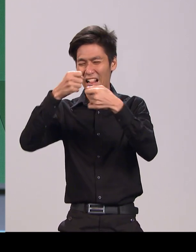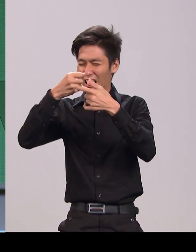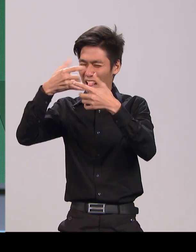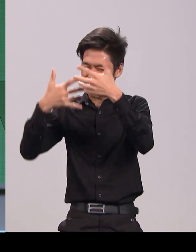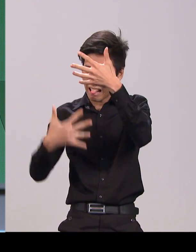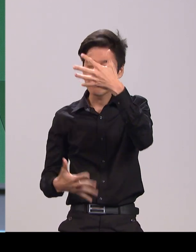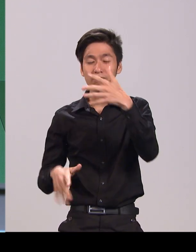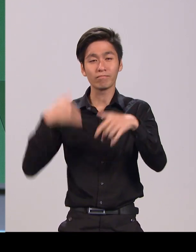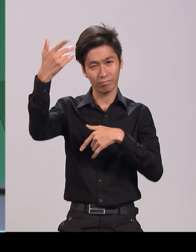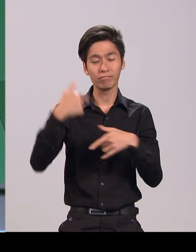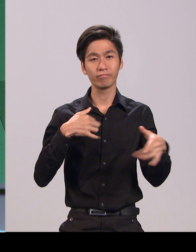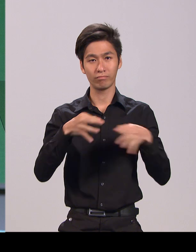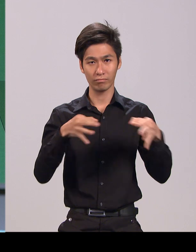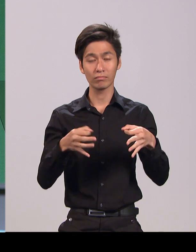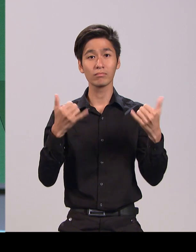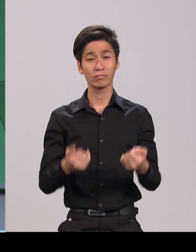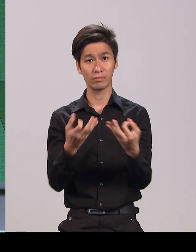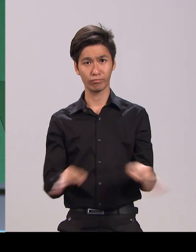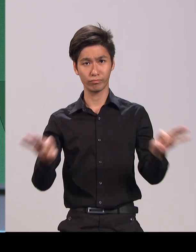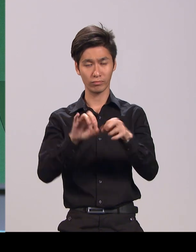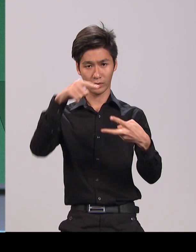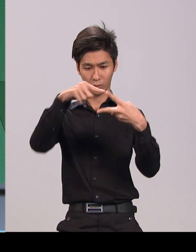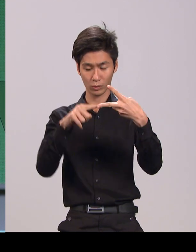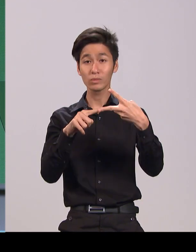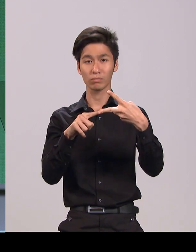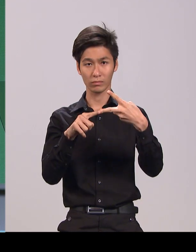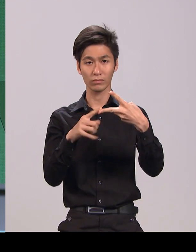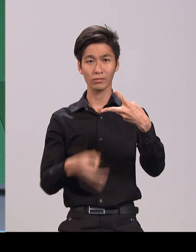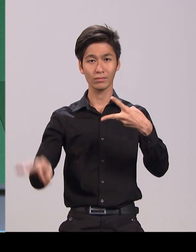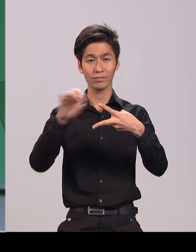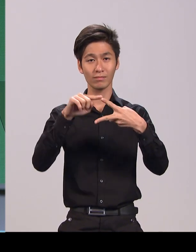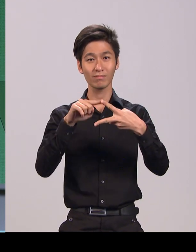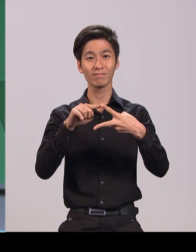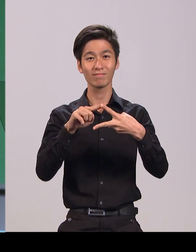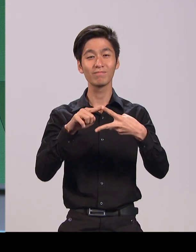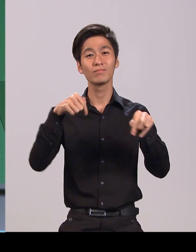I would just like to cover two things in my speech which I think is important and which I should say tonight.